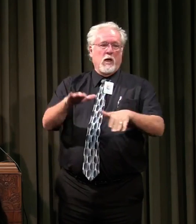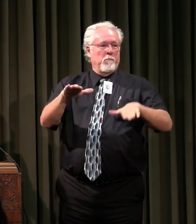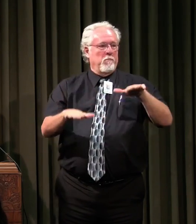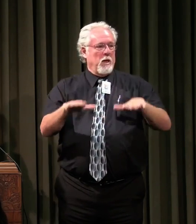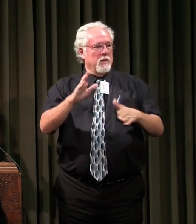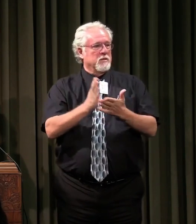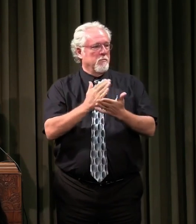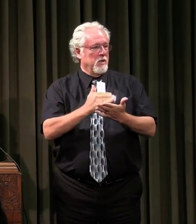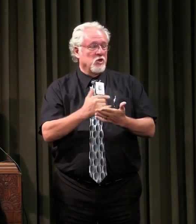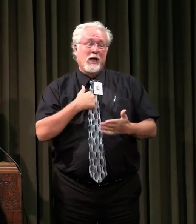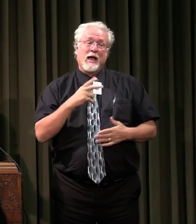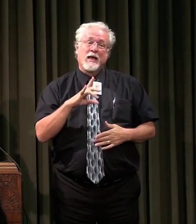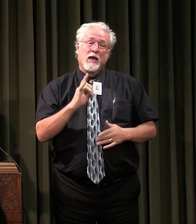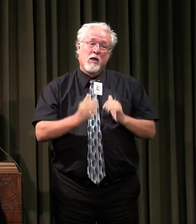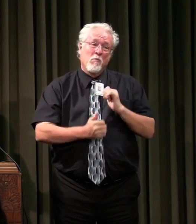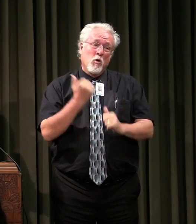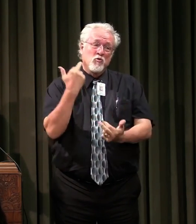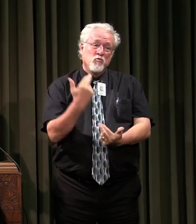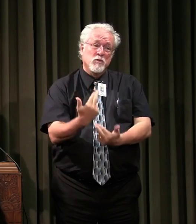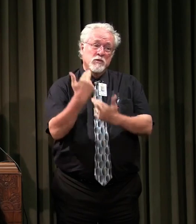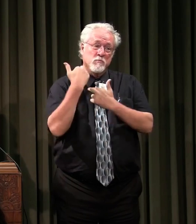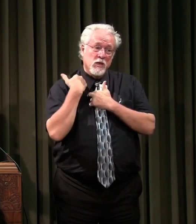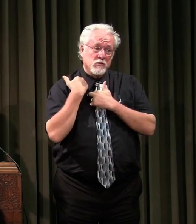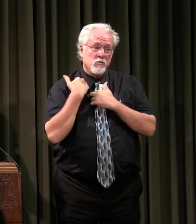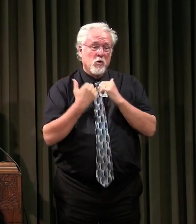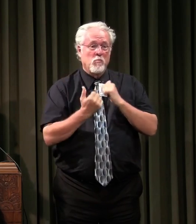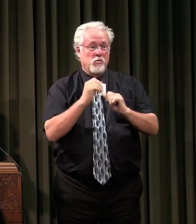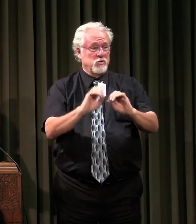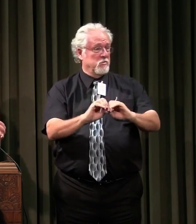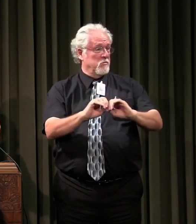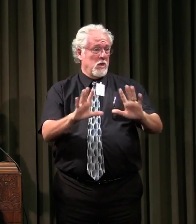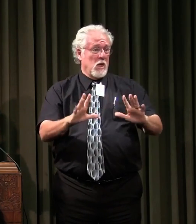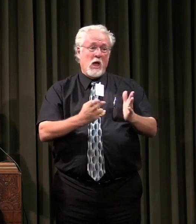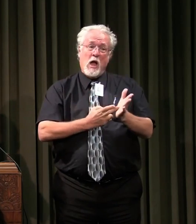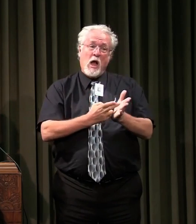did it in the most responsible the most transparent honest way that I know how